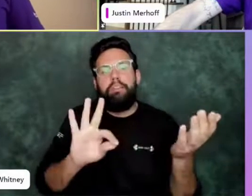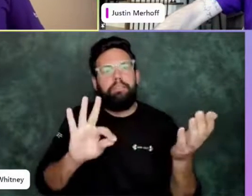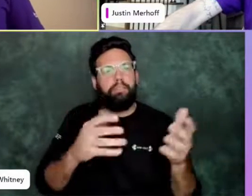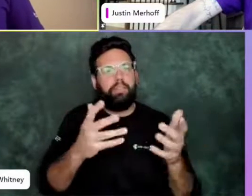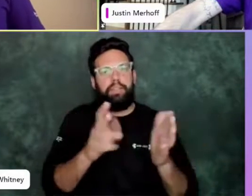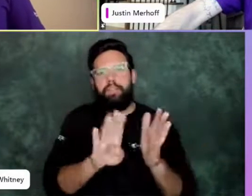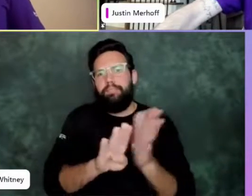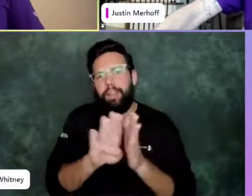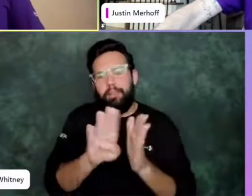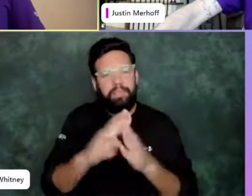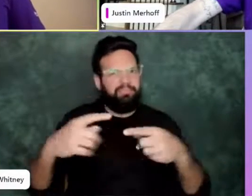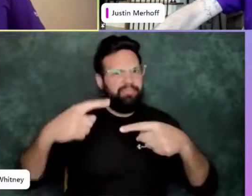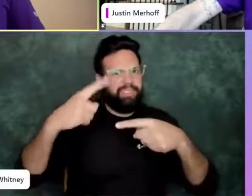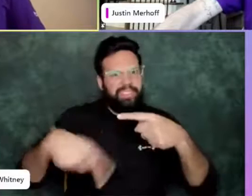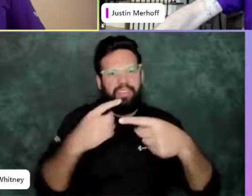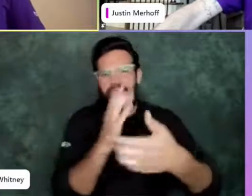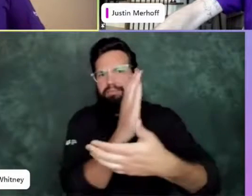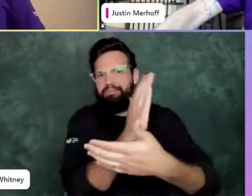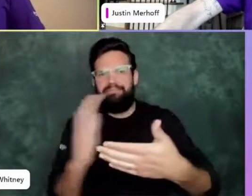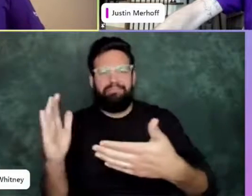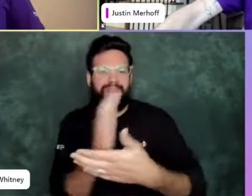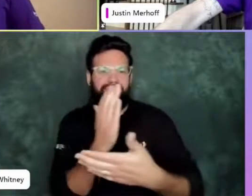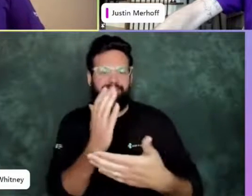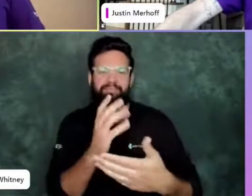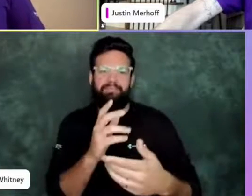It's just, yeah, like I said, processes,